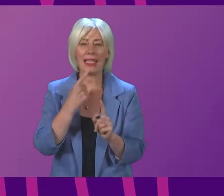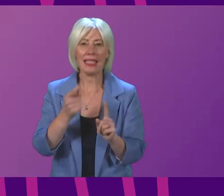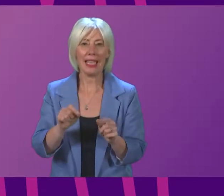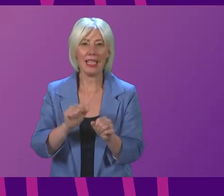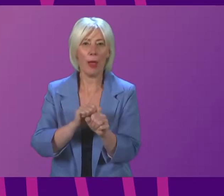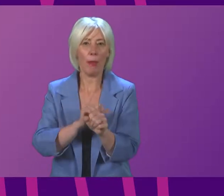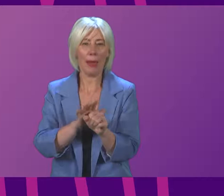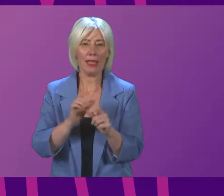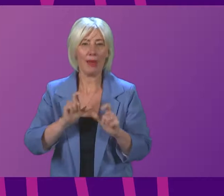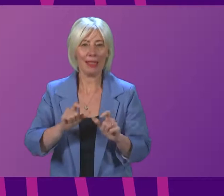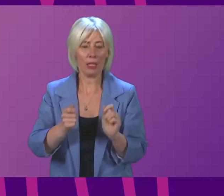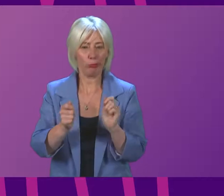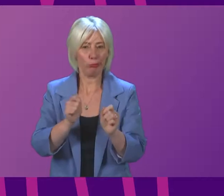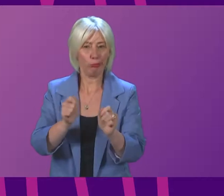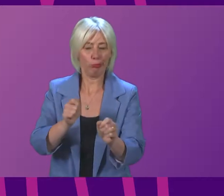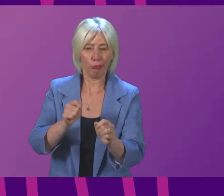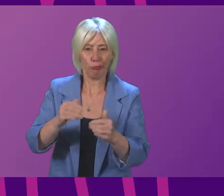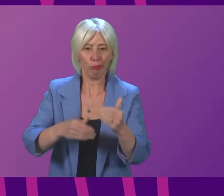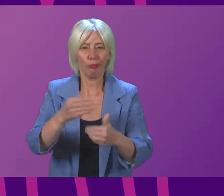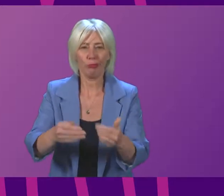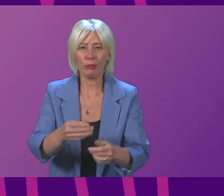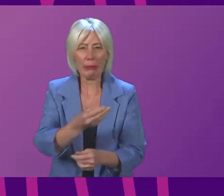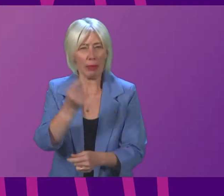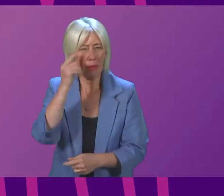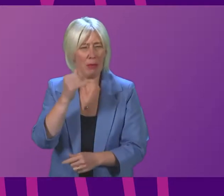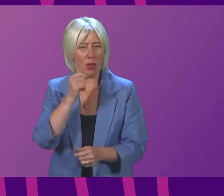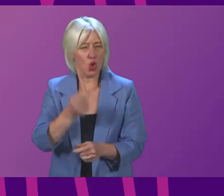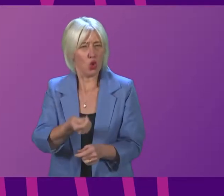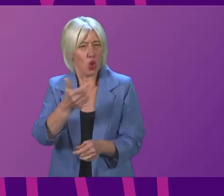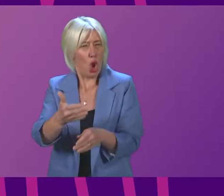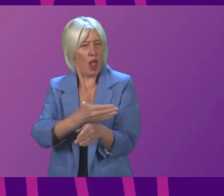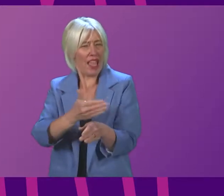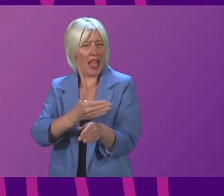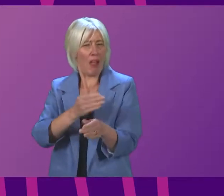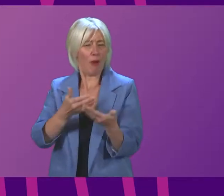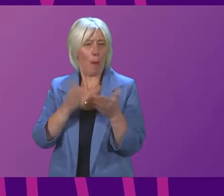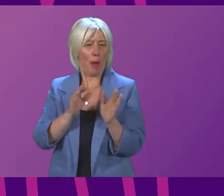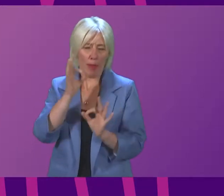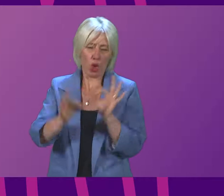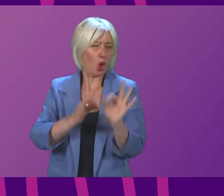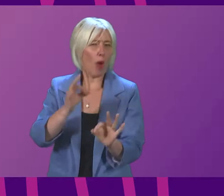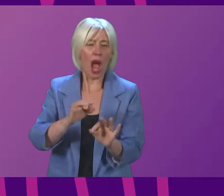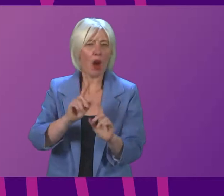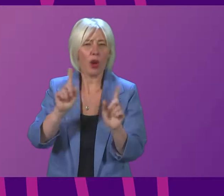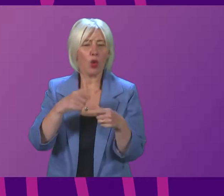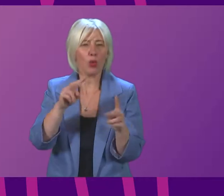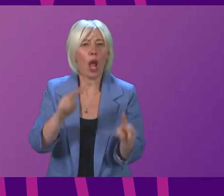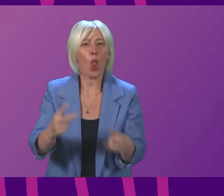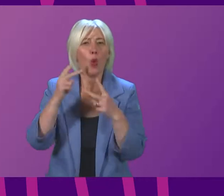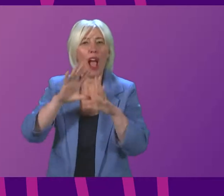evolving, and some people might think that it is too early to have a public inquiry, because we cannot look back at the whole thing. How would he respond to such people?